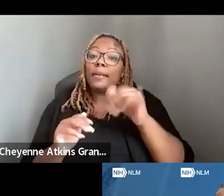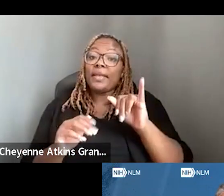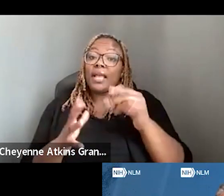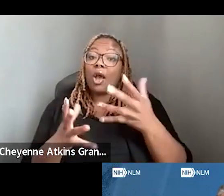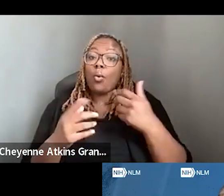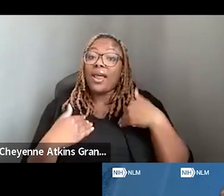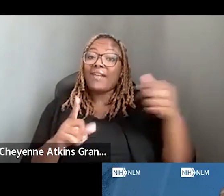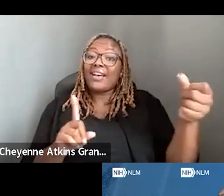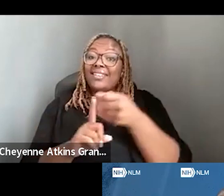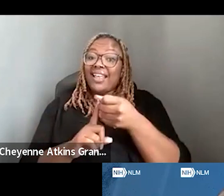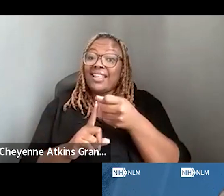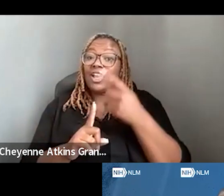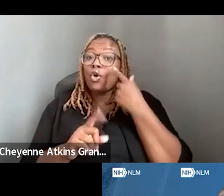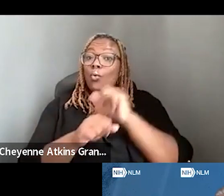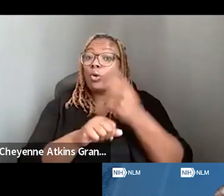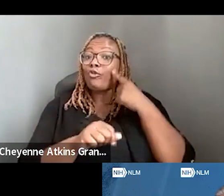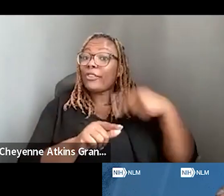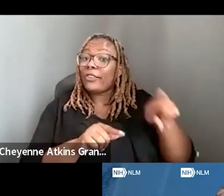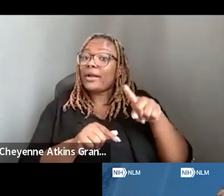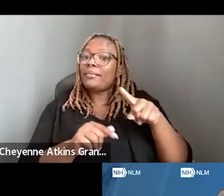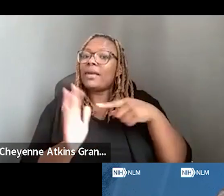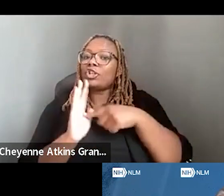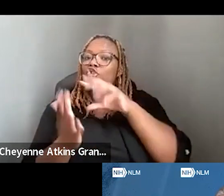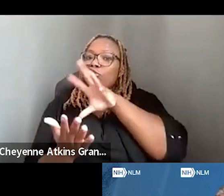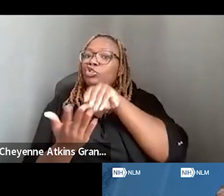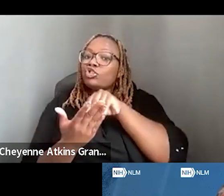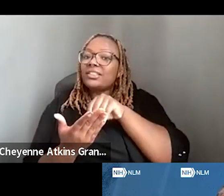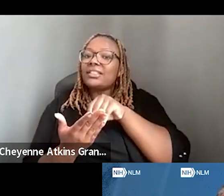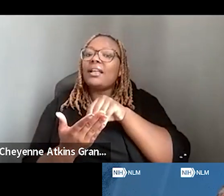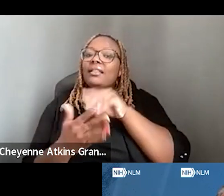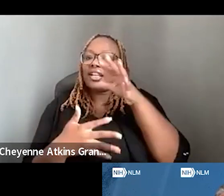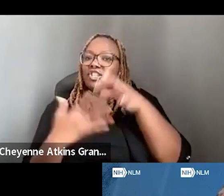as I showed in those screenshots, there's an option to add someone